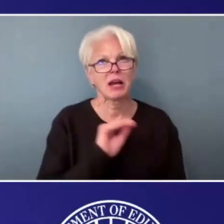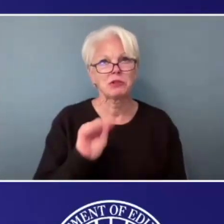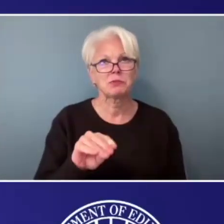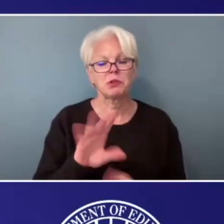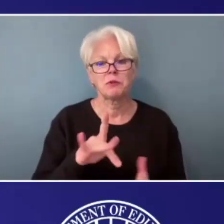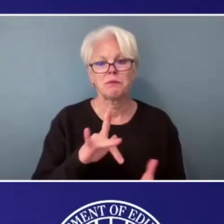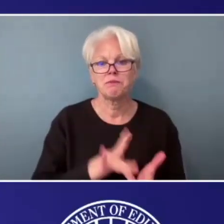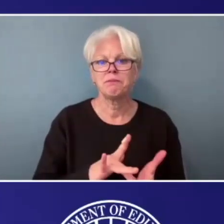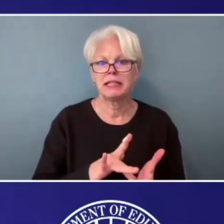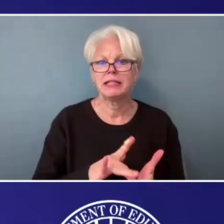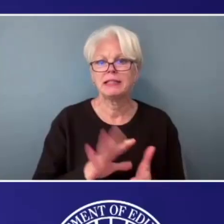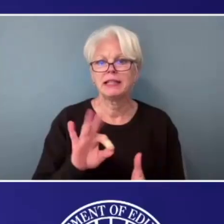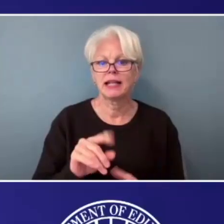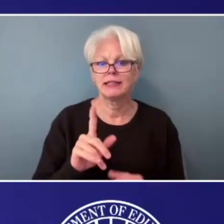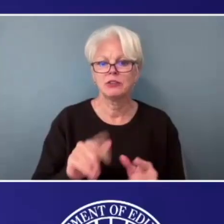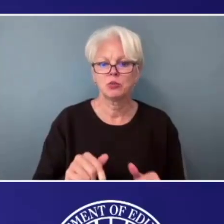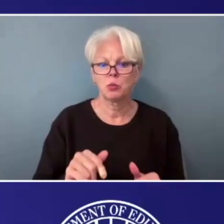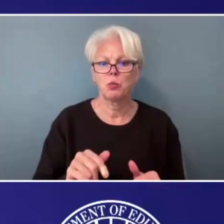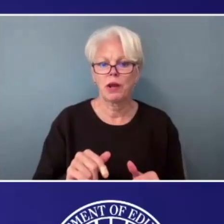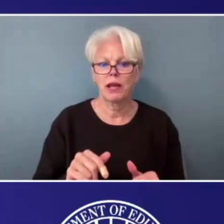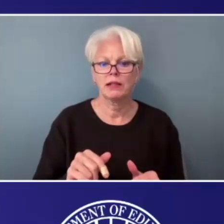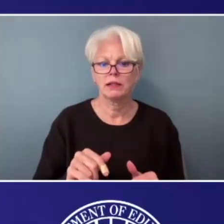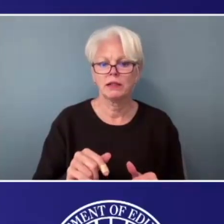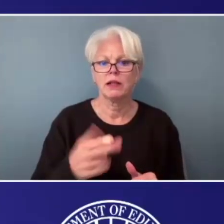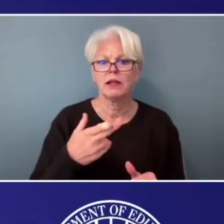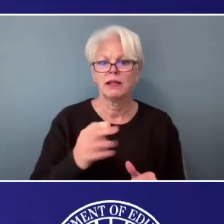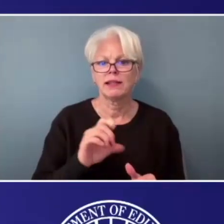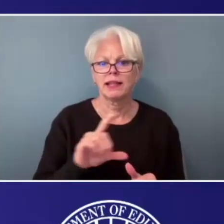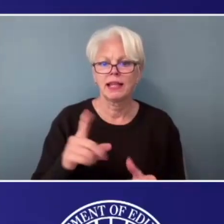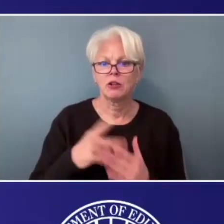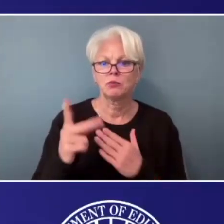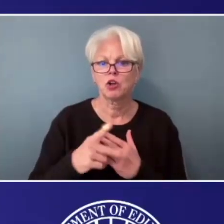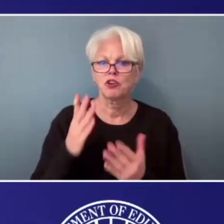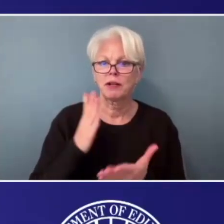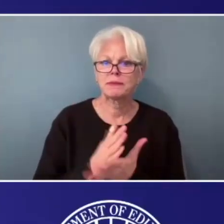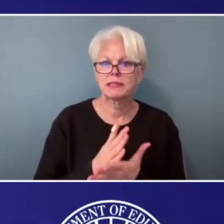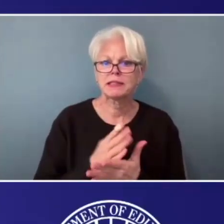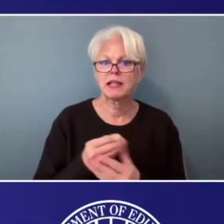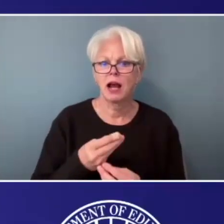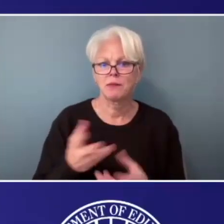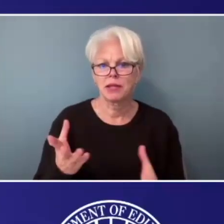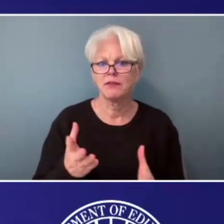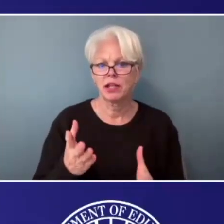program stopped originating loans over at the Department of Health and Human